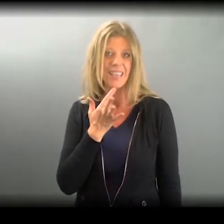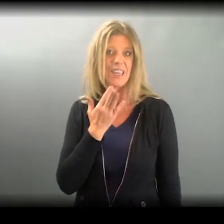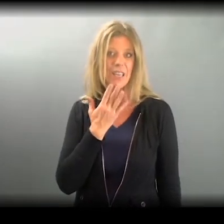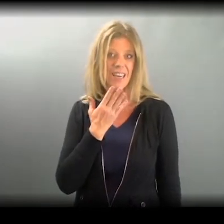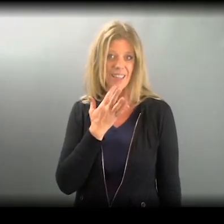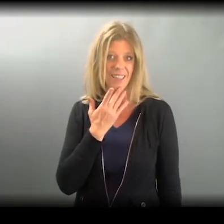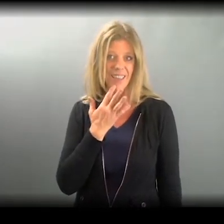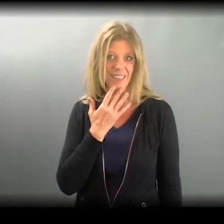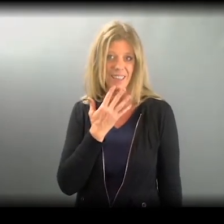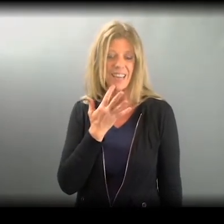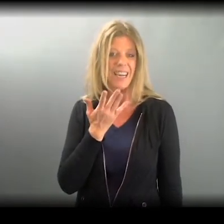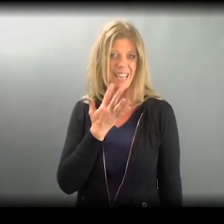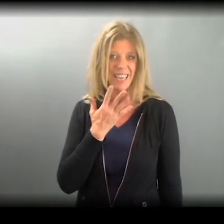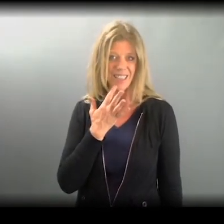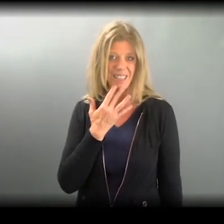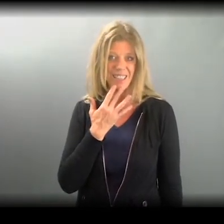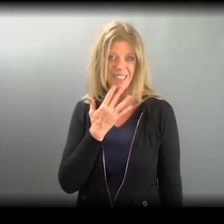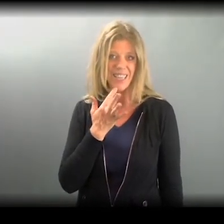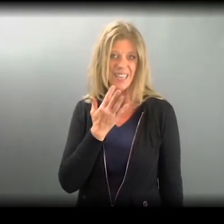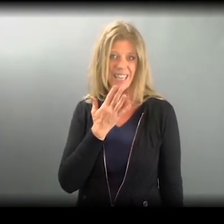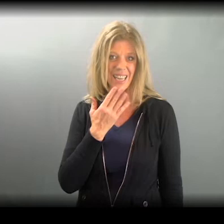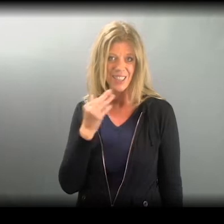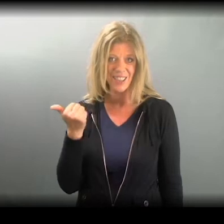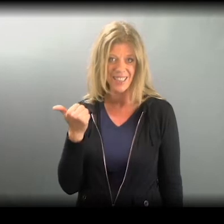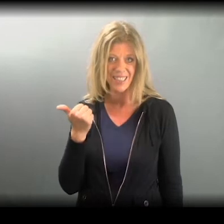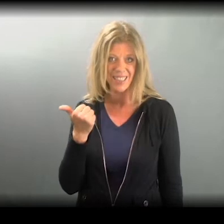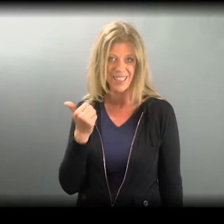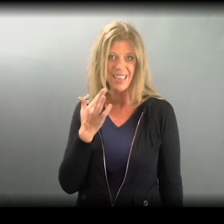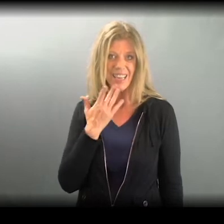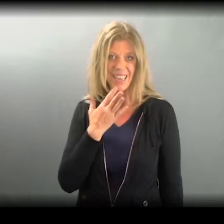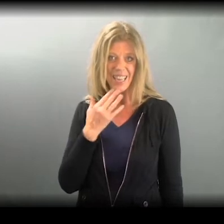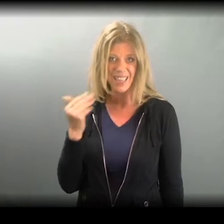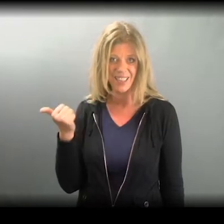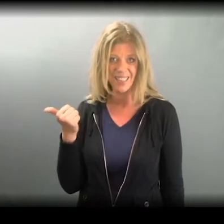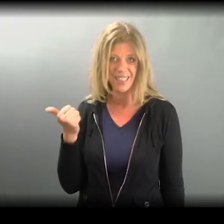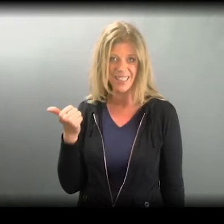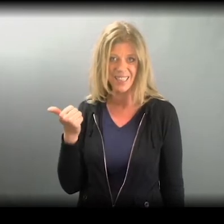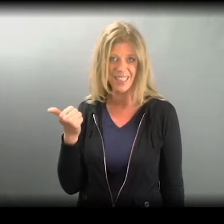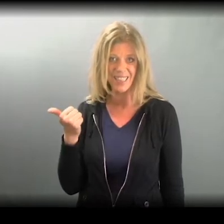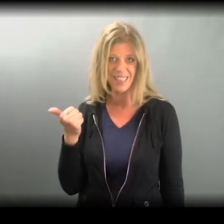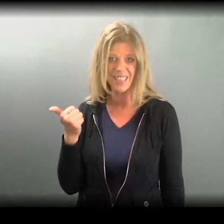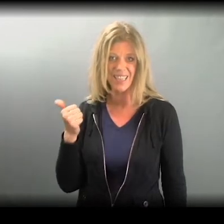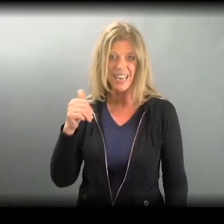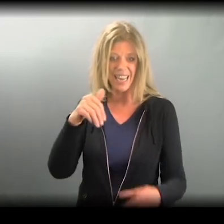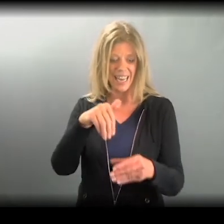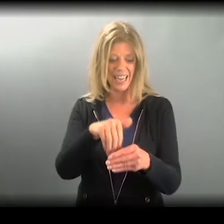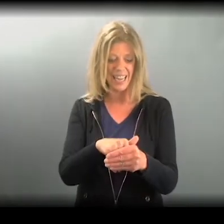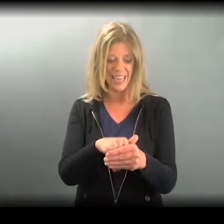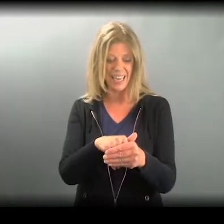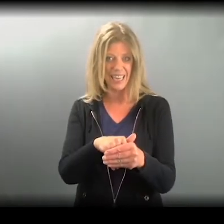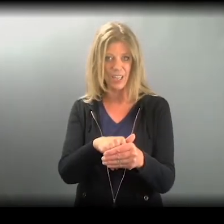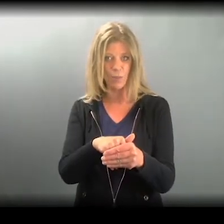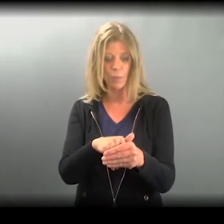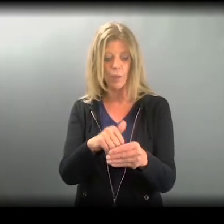COLOR COLORS IN